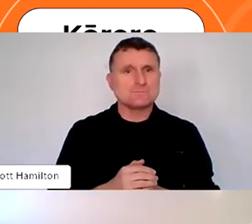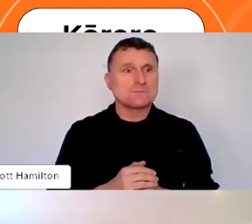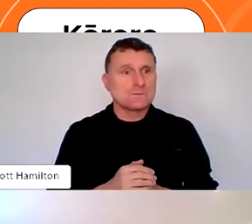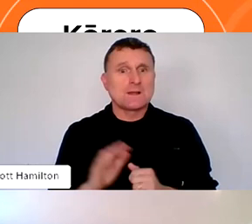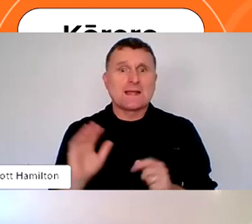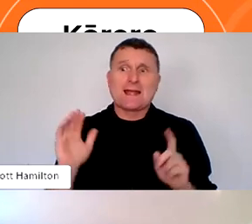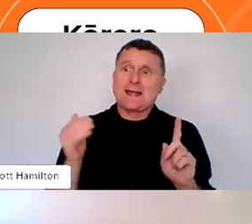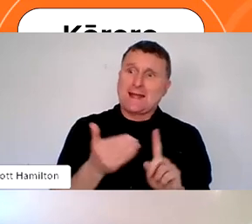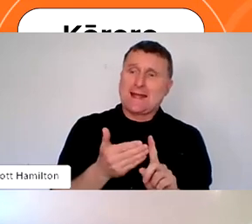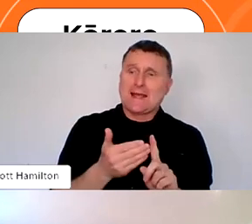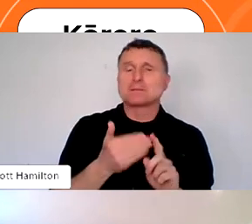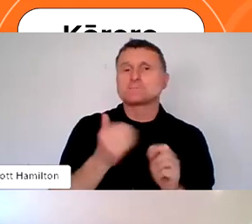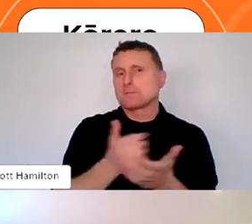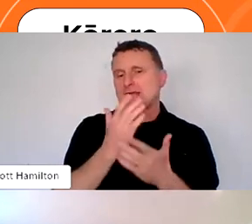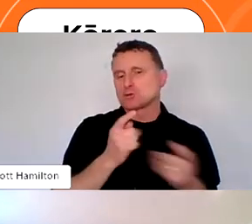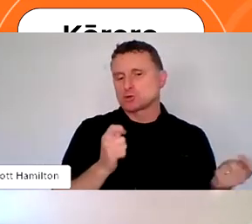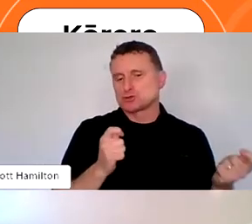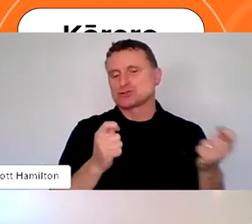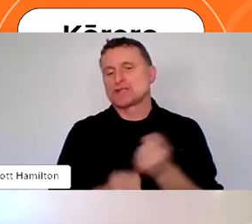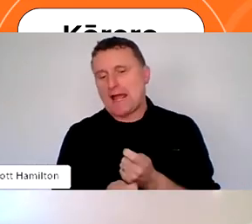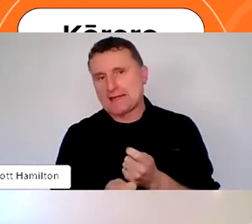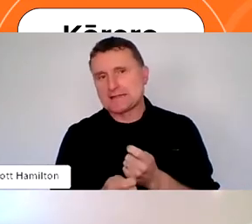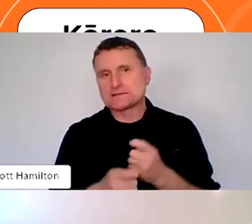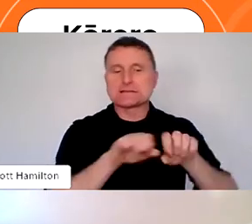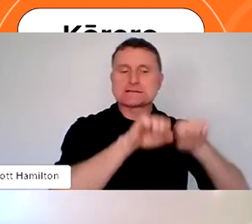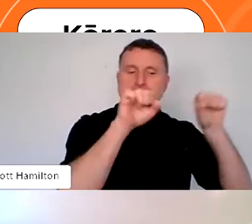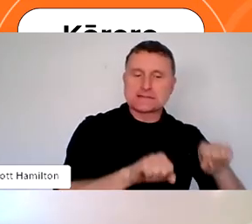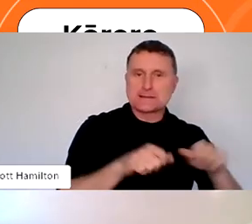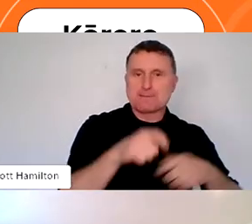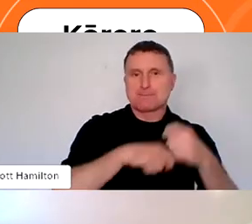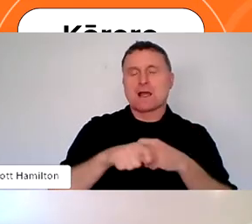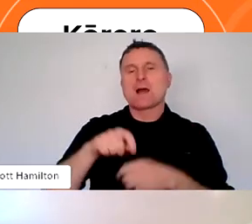inclusive education system. So it's not just about our day in